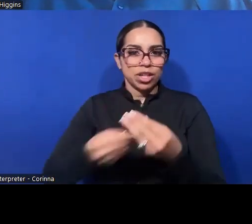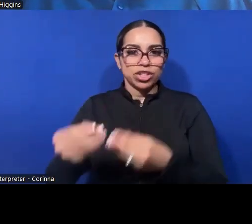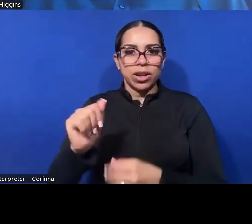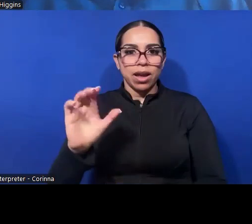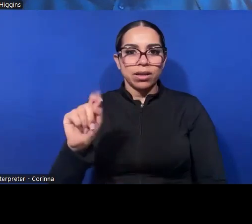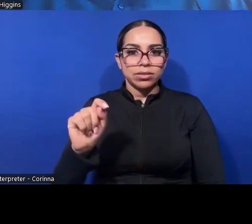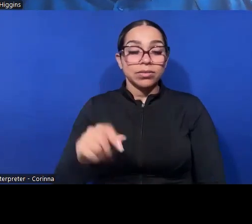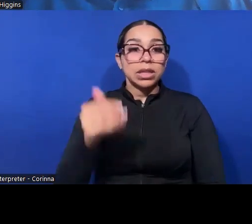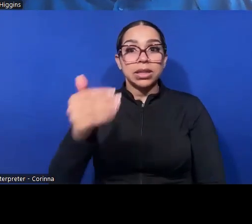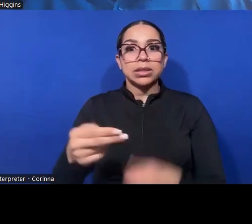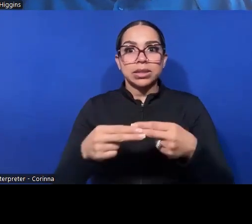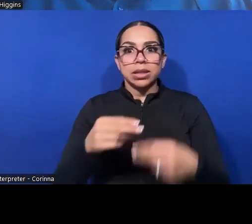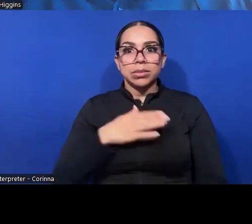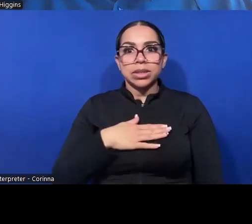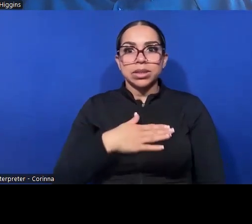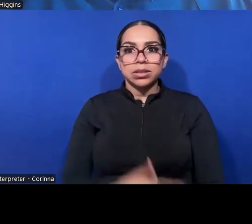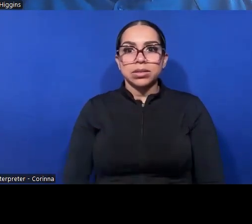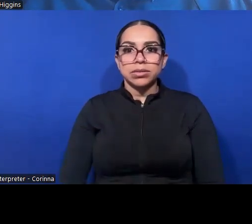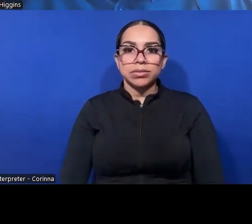Next slide please.